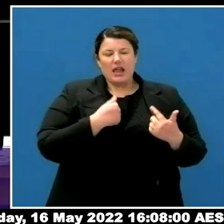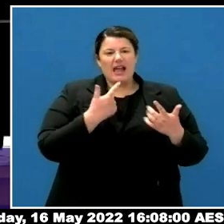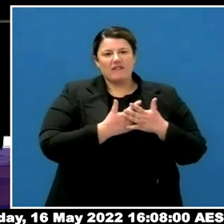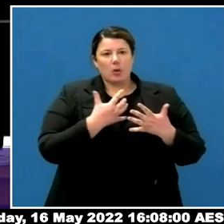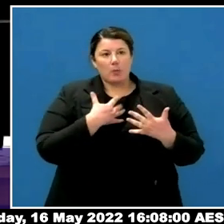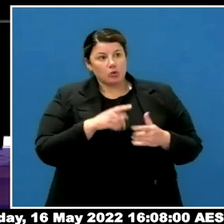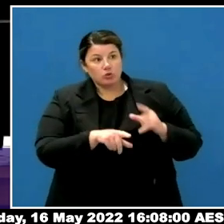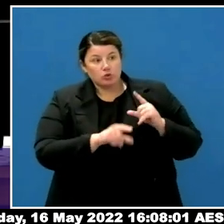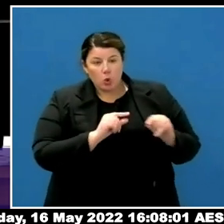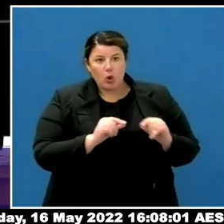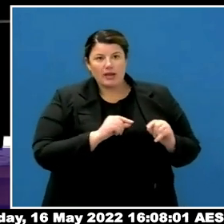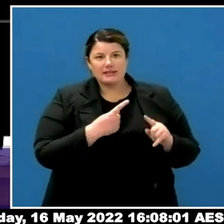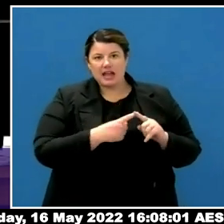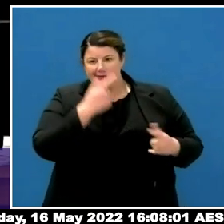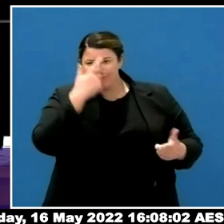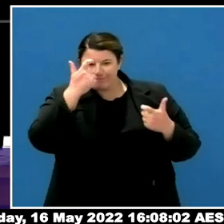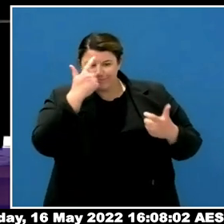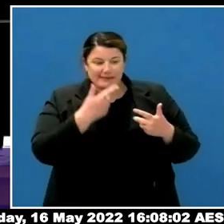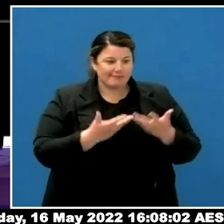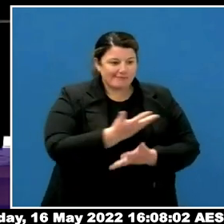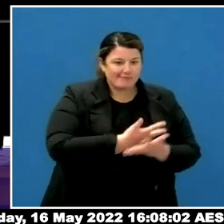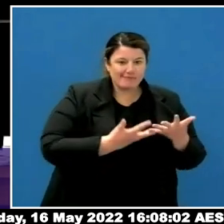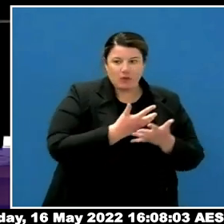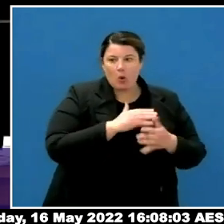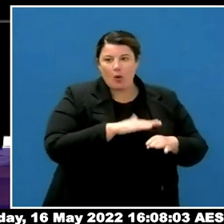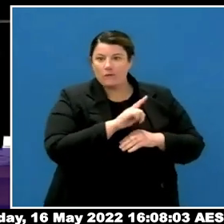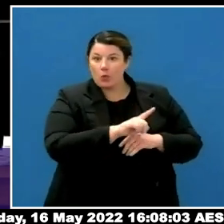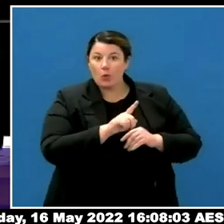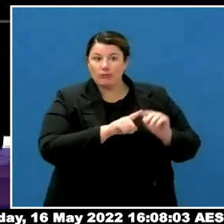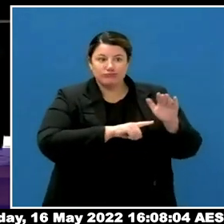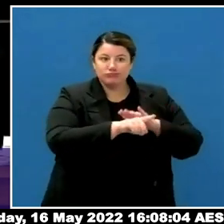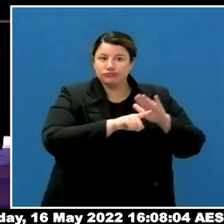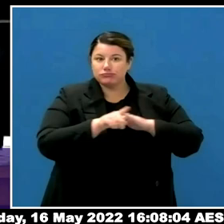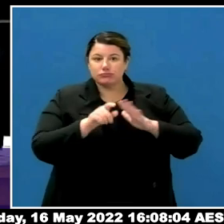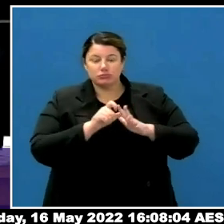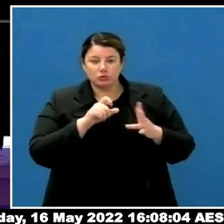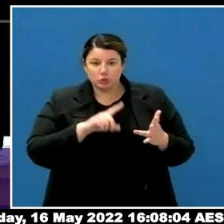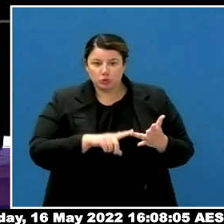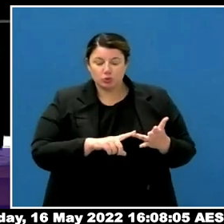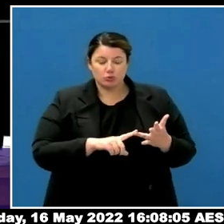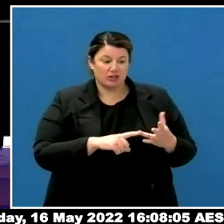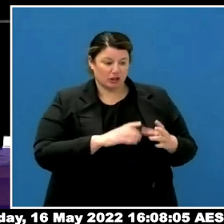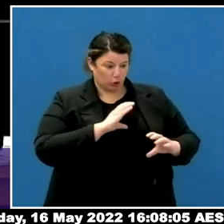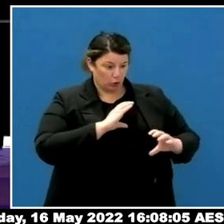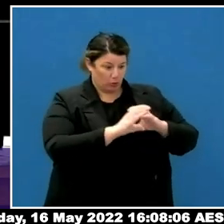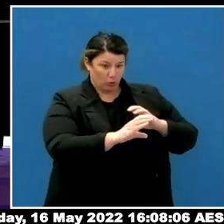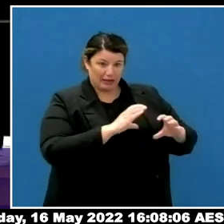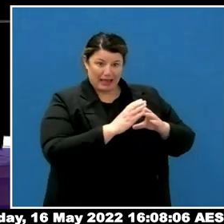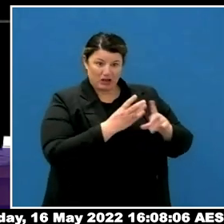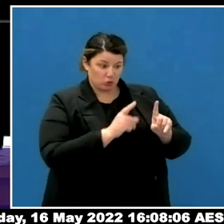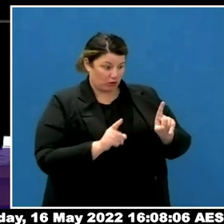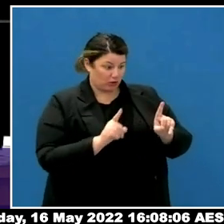We have a lot more communication with his carer. He gets to pick what he wants to do on the day.